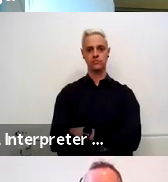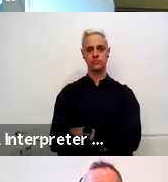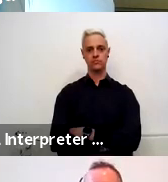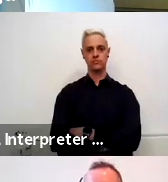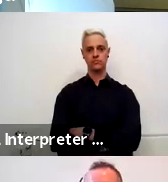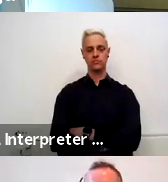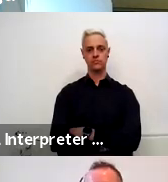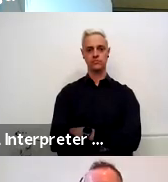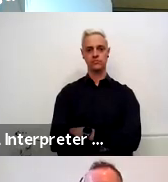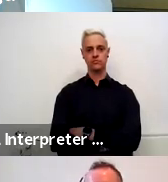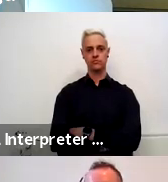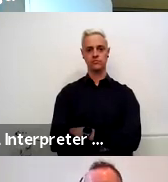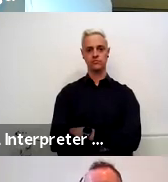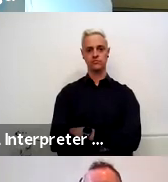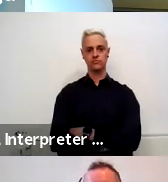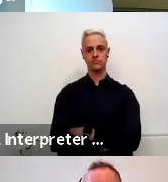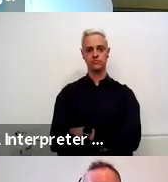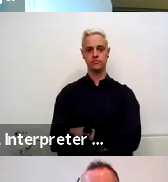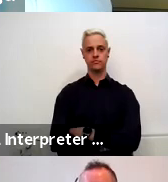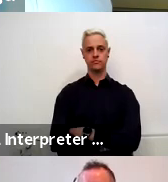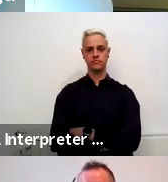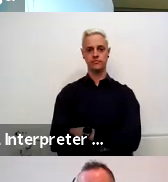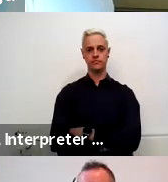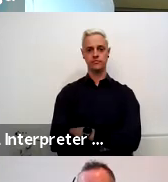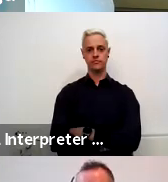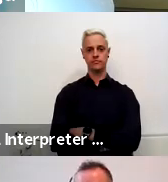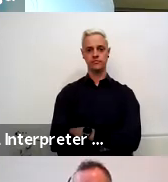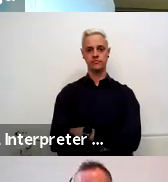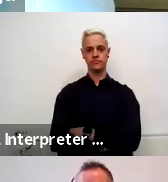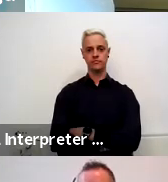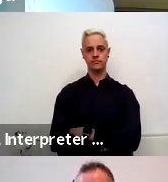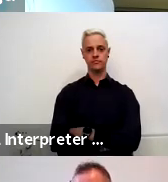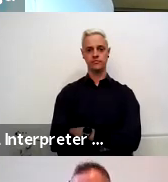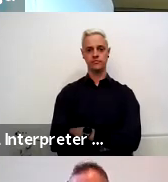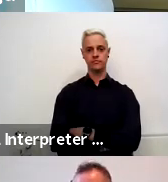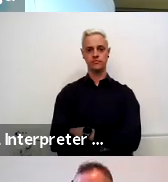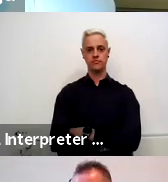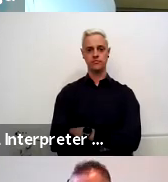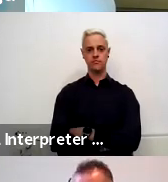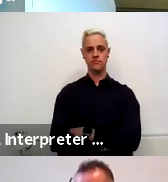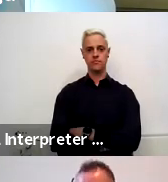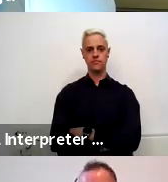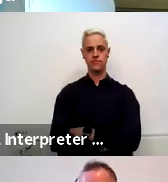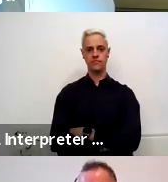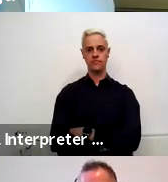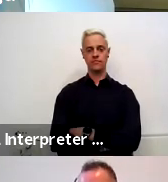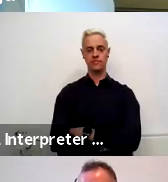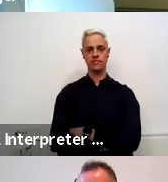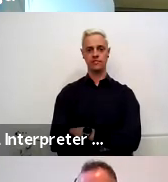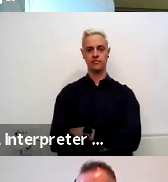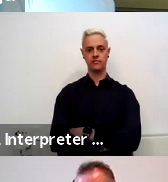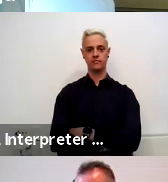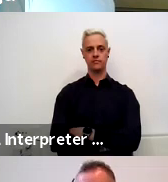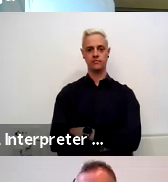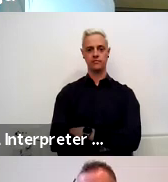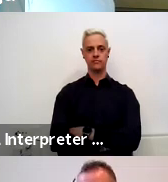I'm the burden on the senior officers have been a become a, I've been aware of bullying, corruption, and the waste of money.